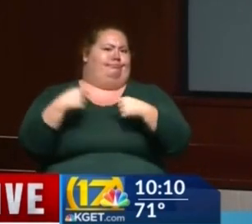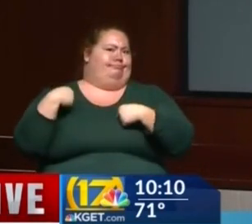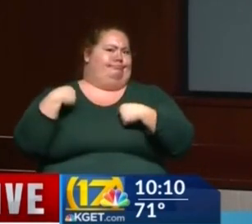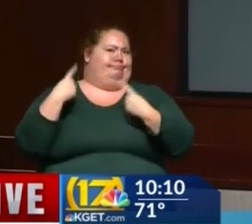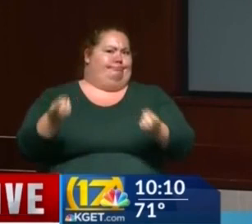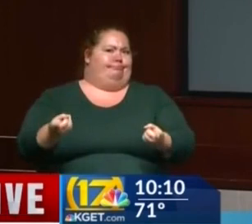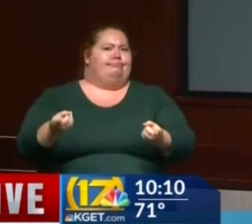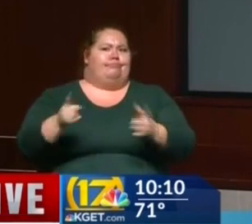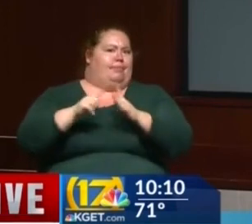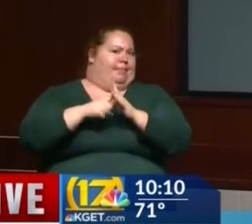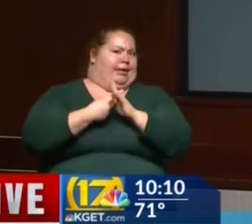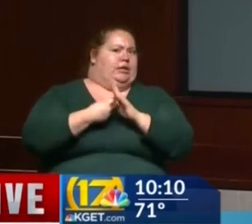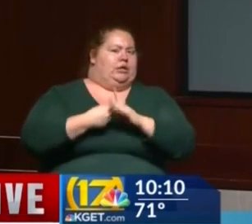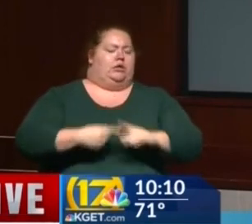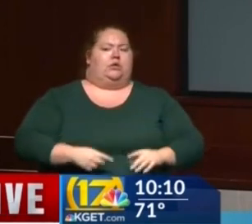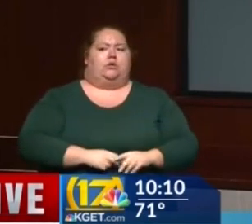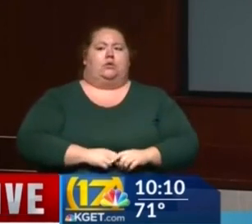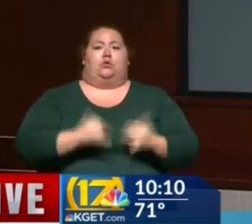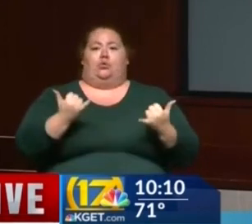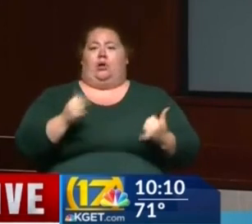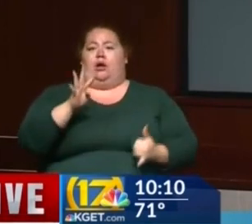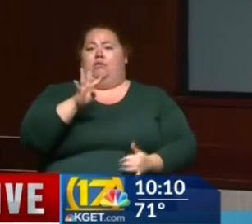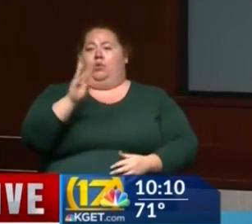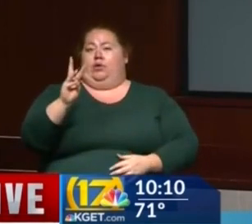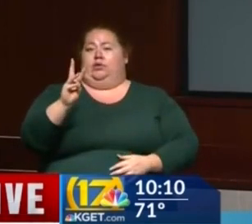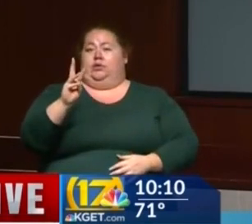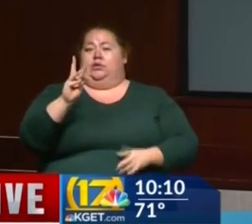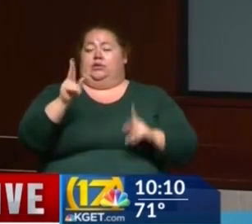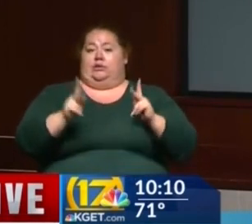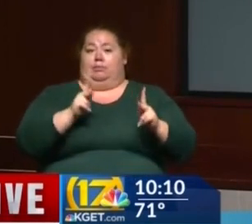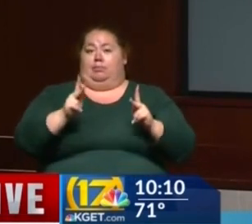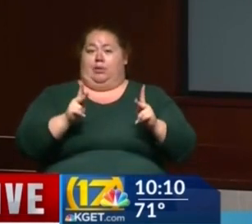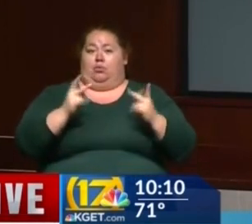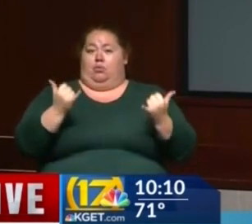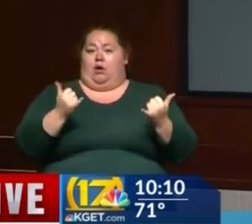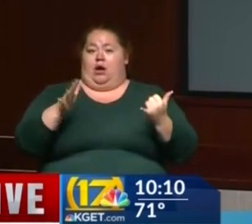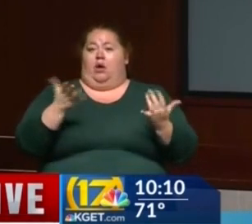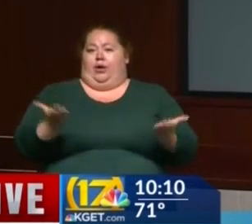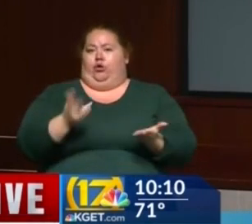AT HOME RECOVERING, TREATING THEIR SYMPTOMS ON THEIR OWN THIS IS A STATISTIC THAT HAS BEEN CONSISTENT SINCE THE